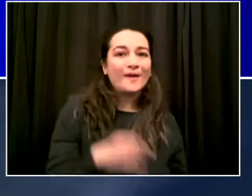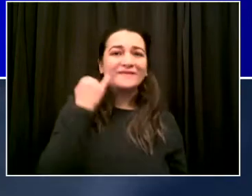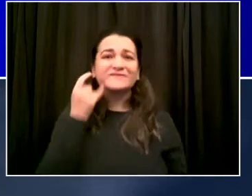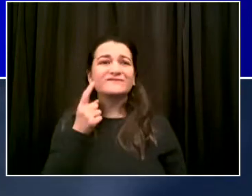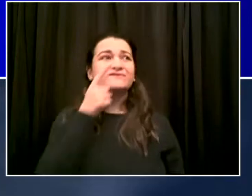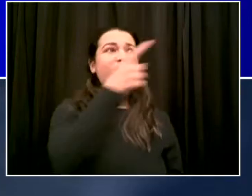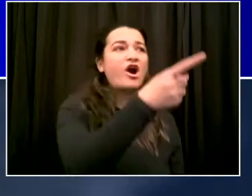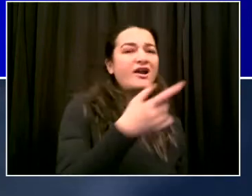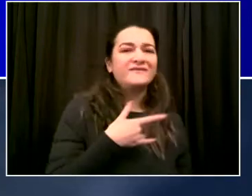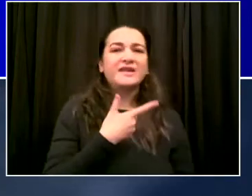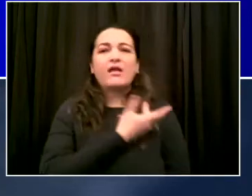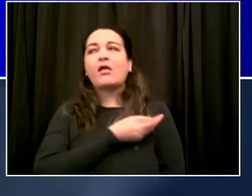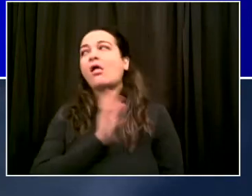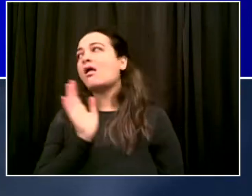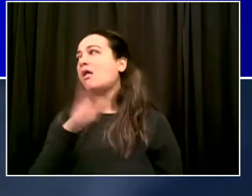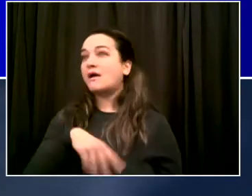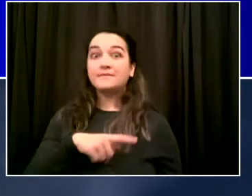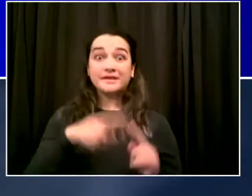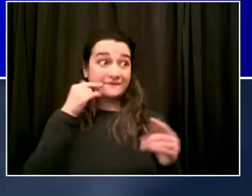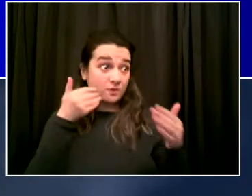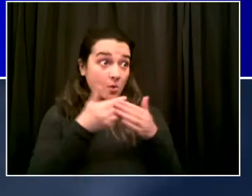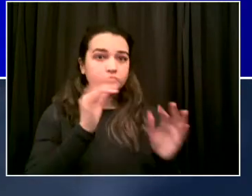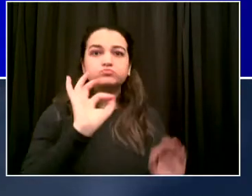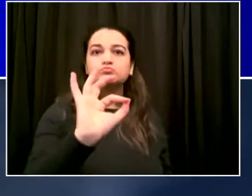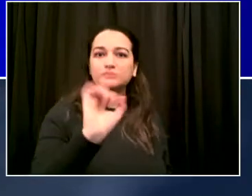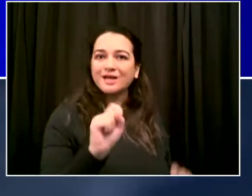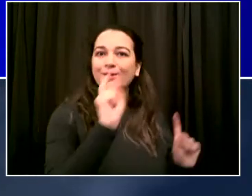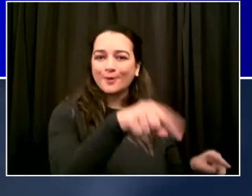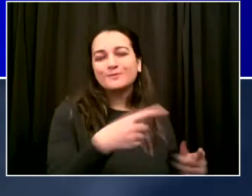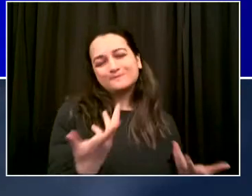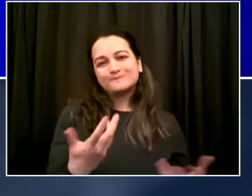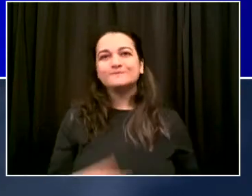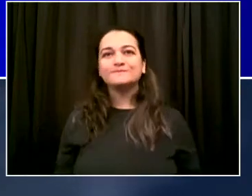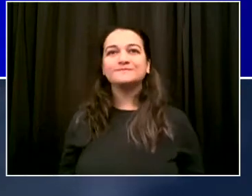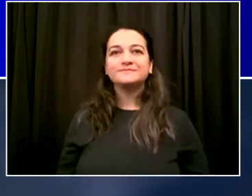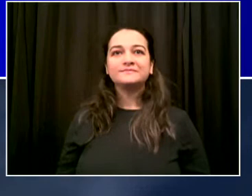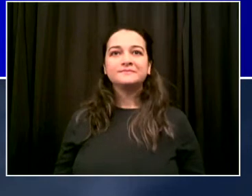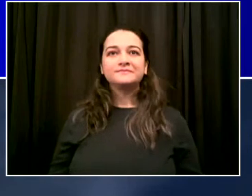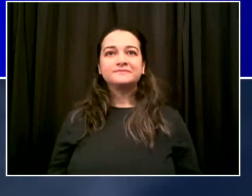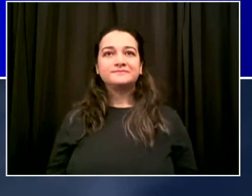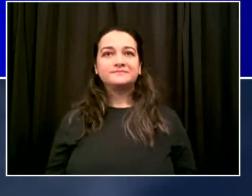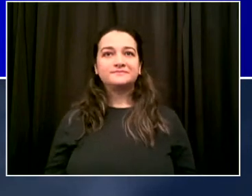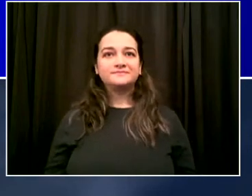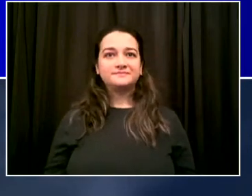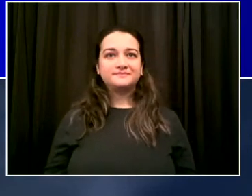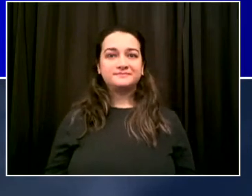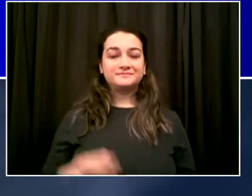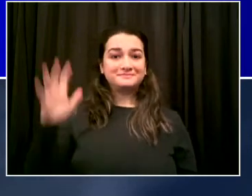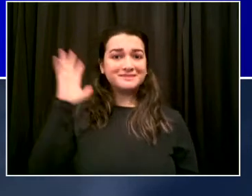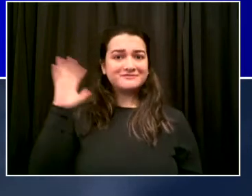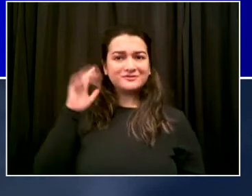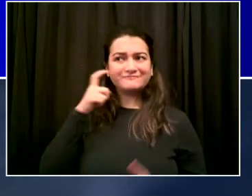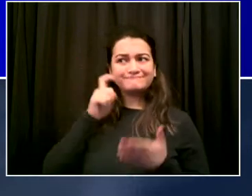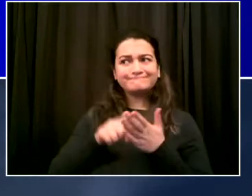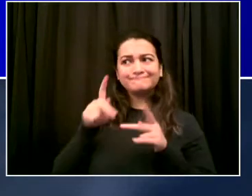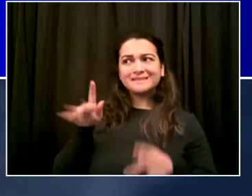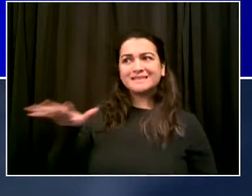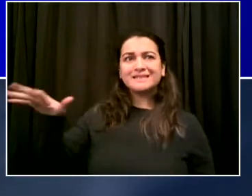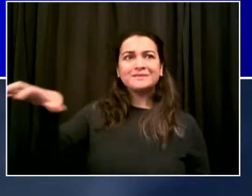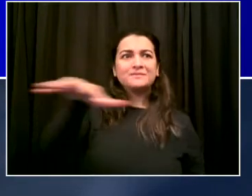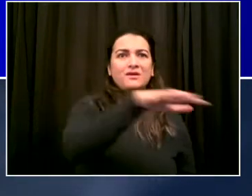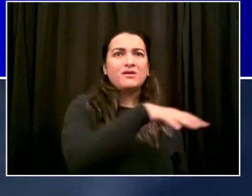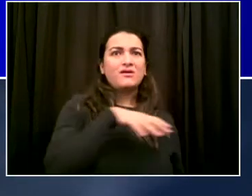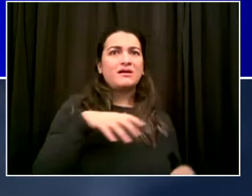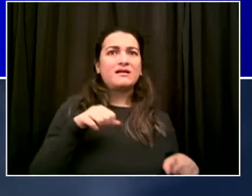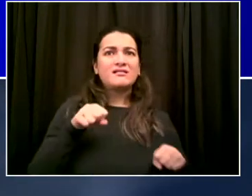ENCOURAGE PEOPLE.